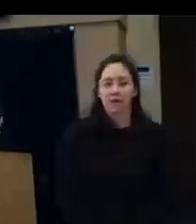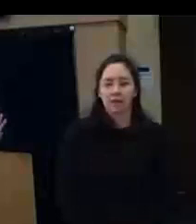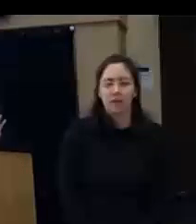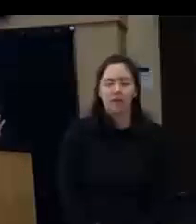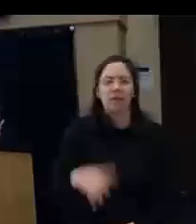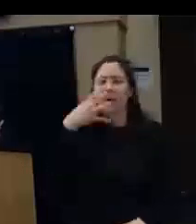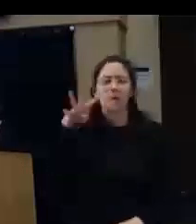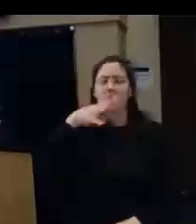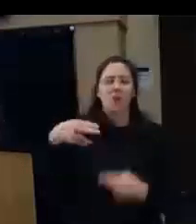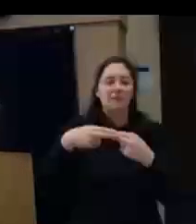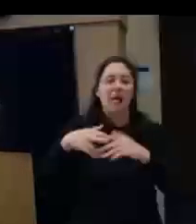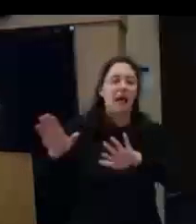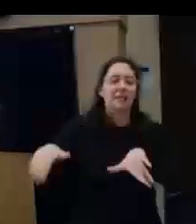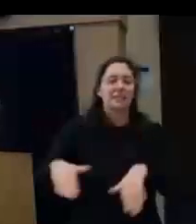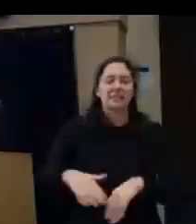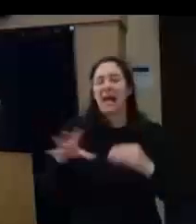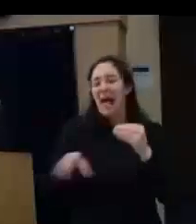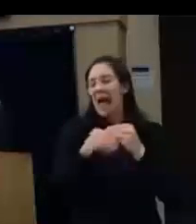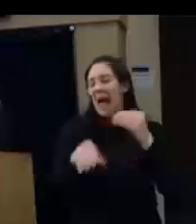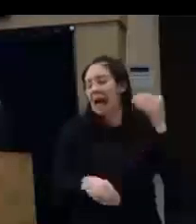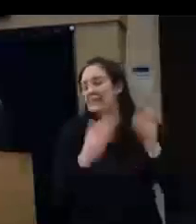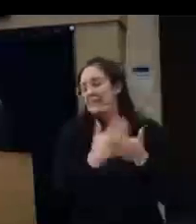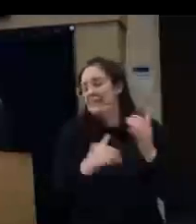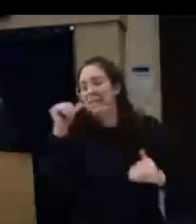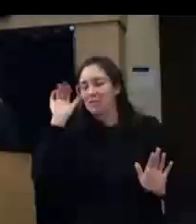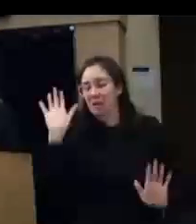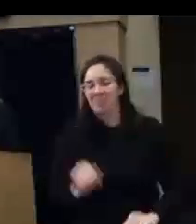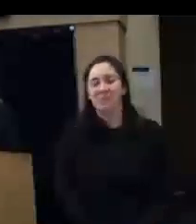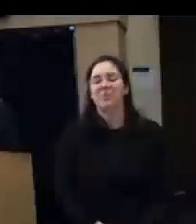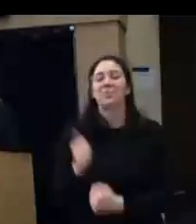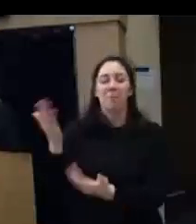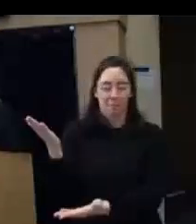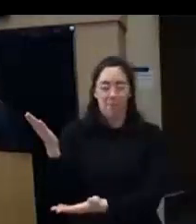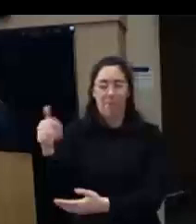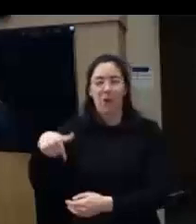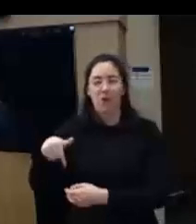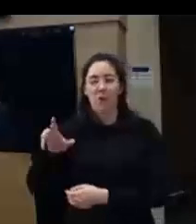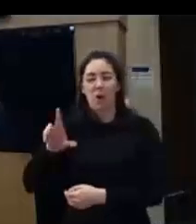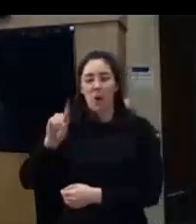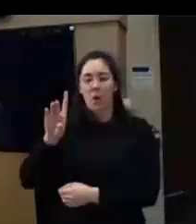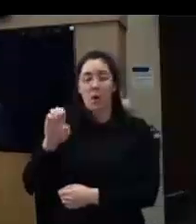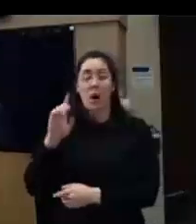ignore these ones I added some yesterday there we go oh by the way I'll just show you this one